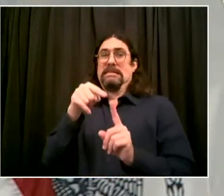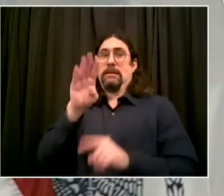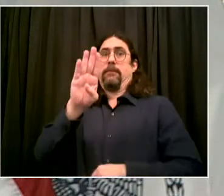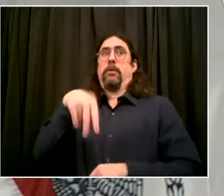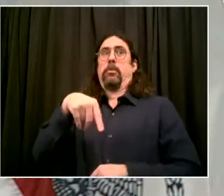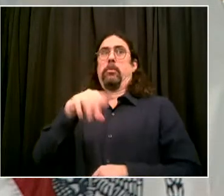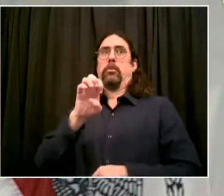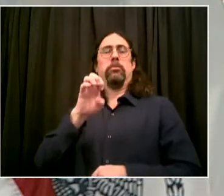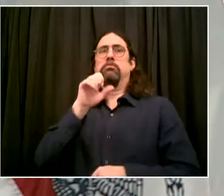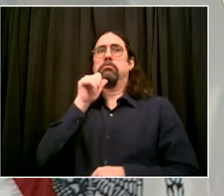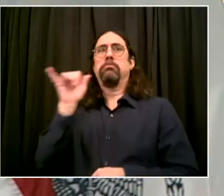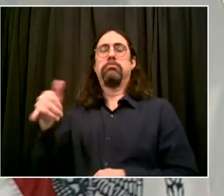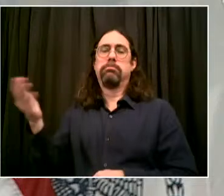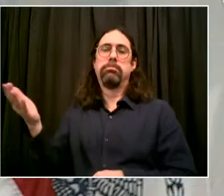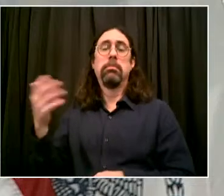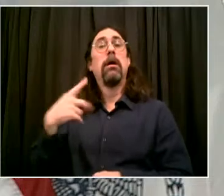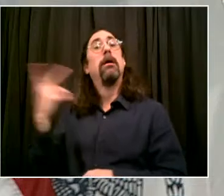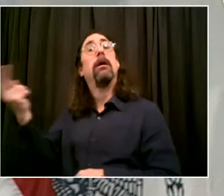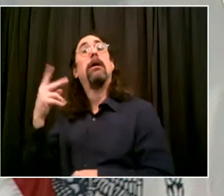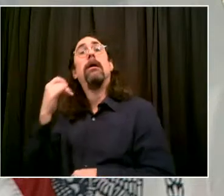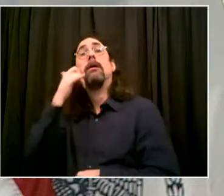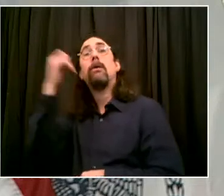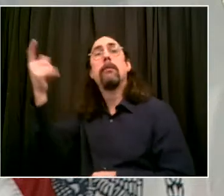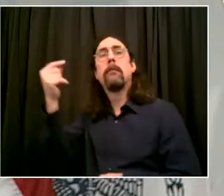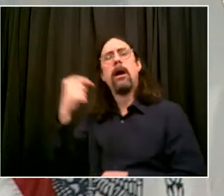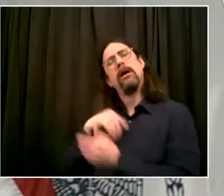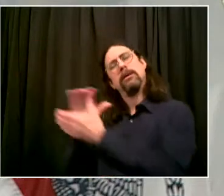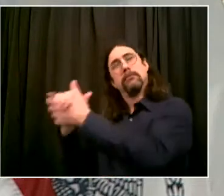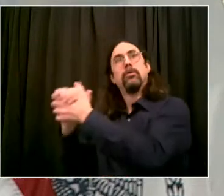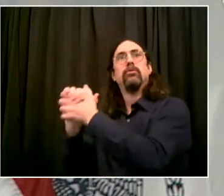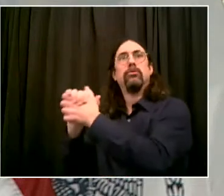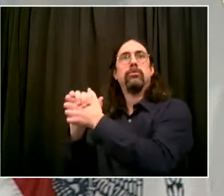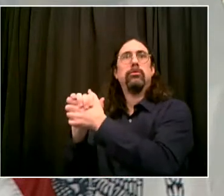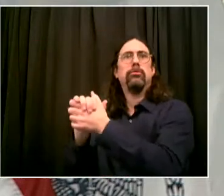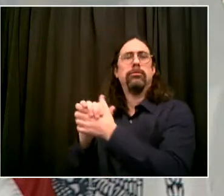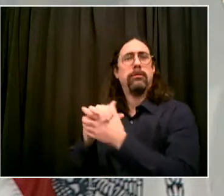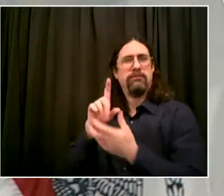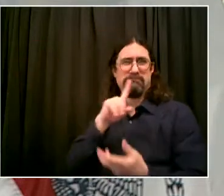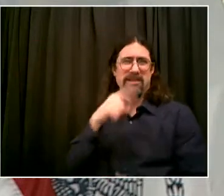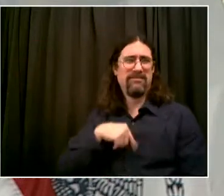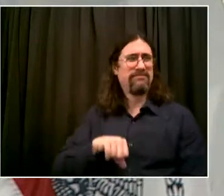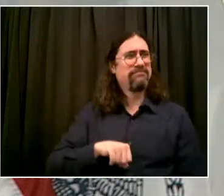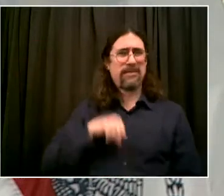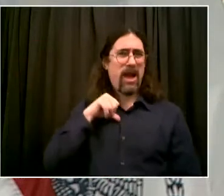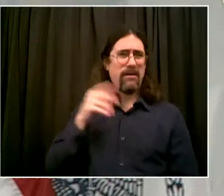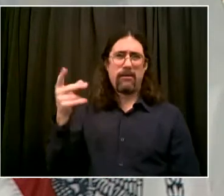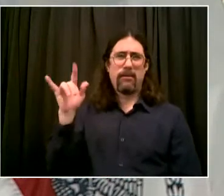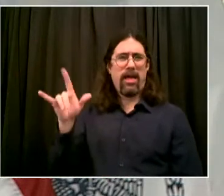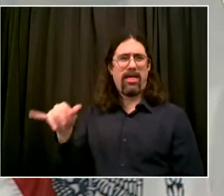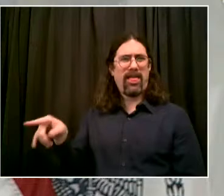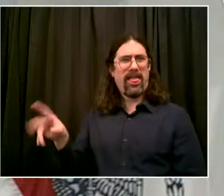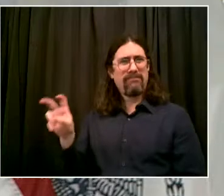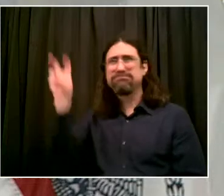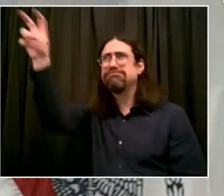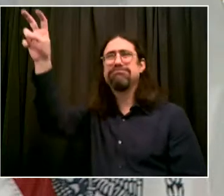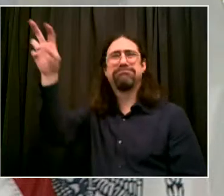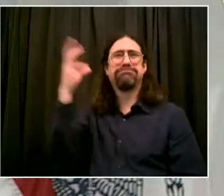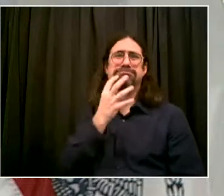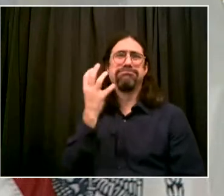HER TO CONGRATULATE HER IIA WS REALLY HAPPY AND PROUD FOR OUR ADMINISTRATION WHEN WE SEE PEOPLE LIKE